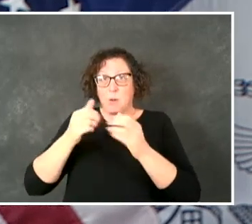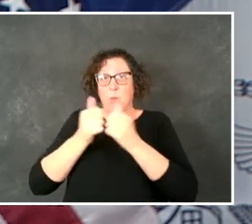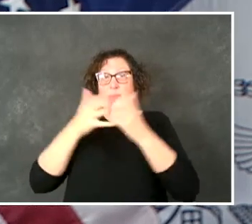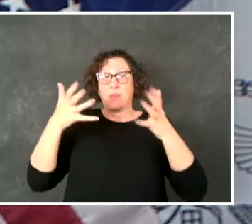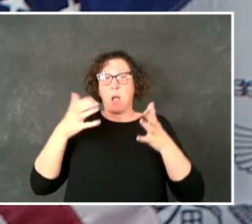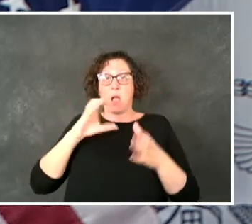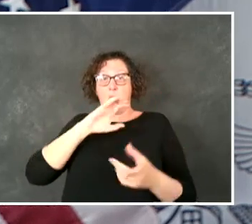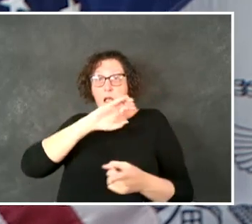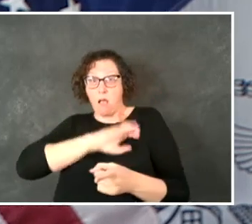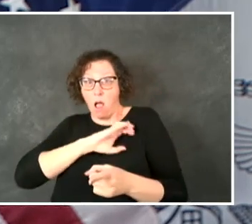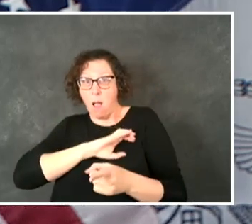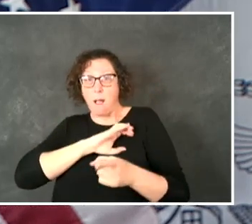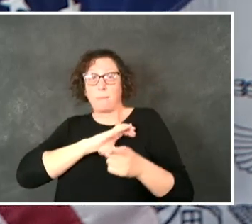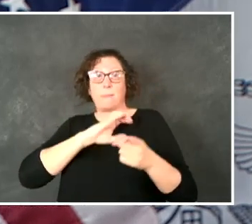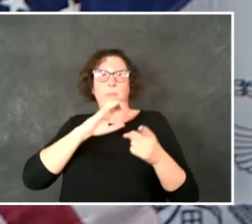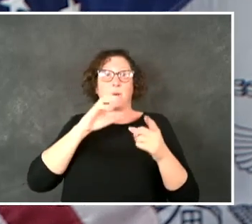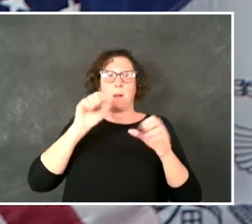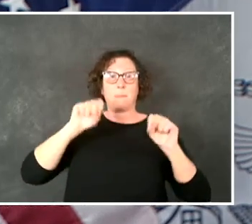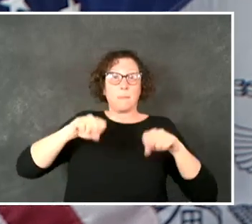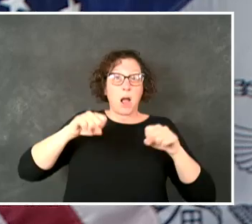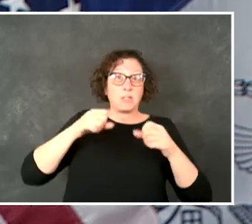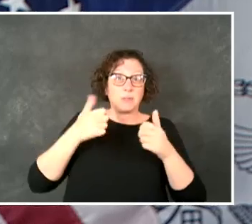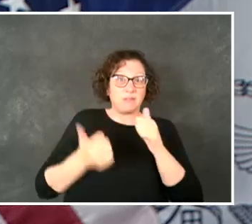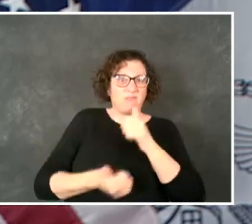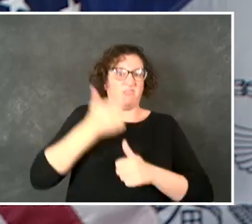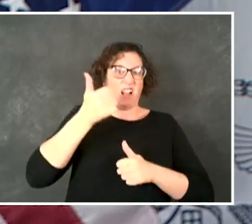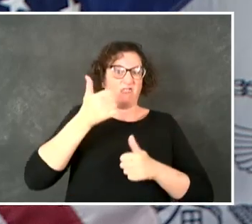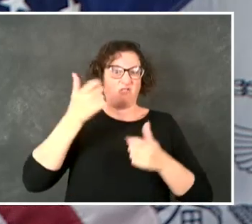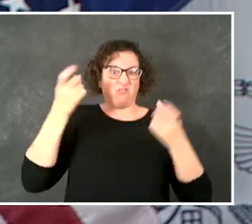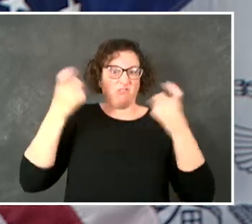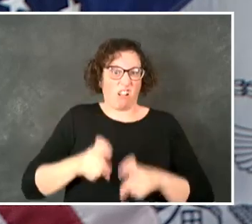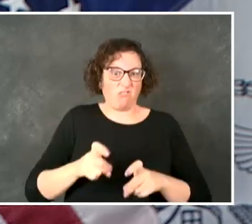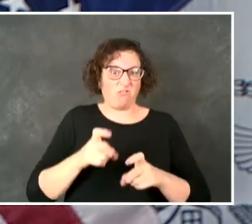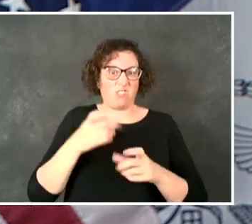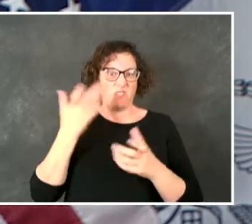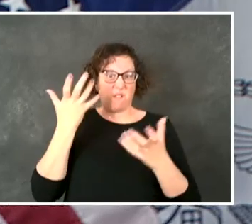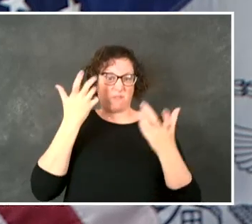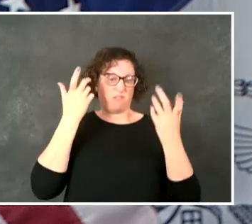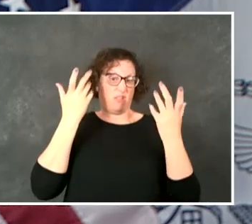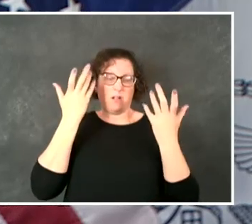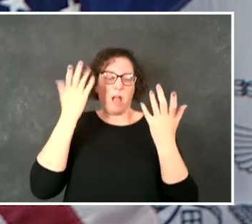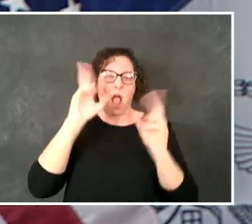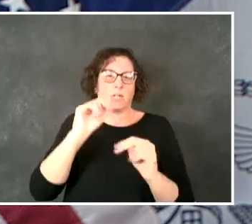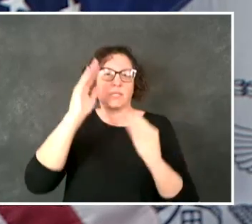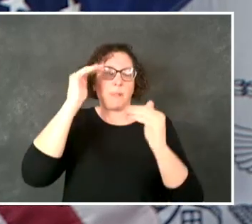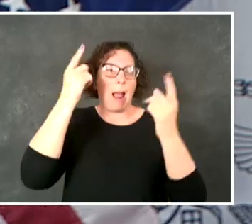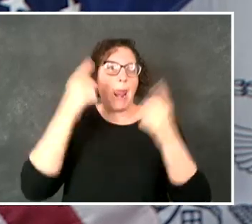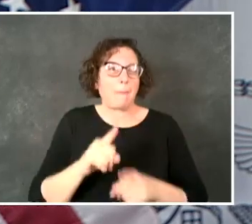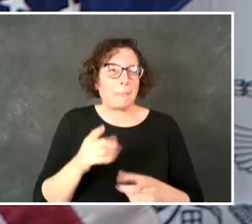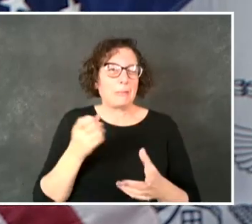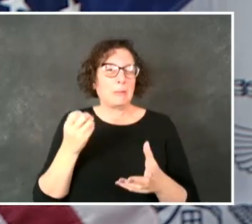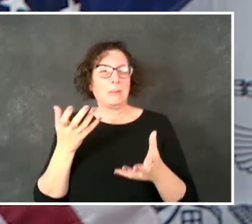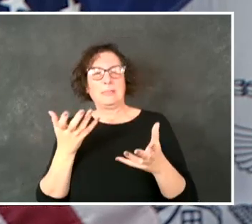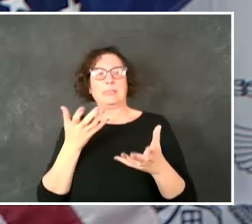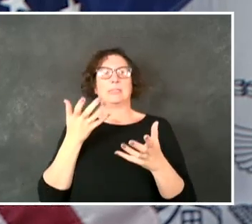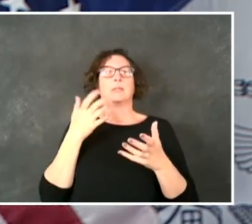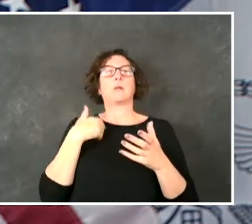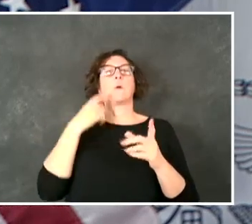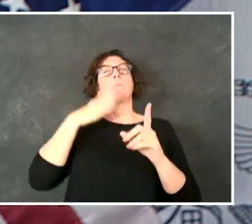PROTECTIONS AND NOT ENFORCEMENT, THAT YOU COULD PUT PEOPLE IN